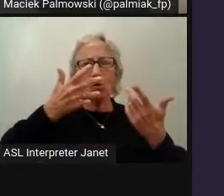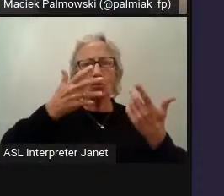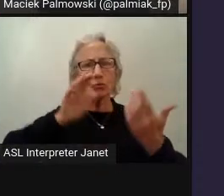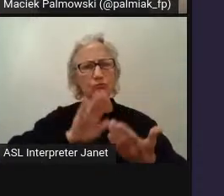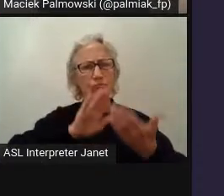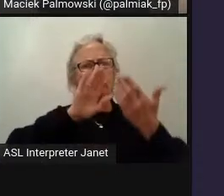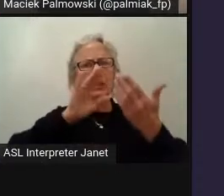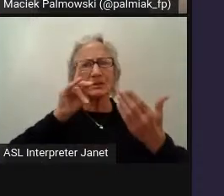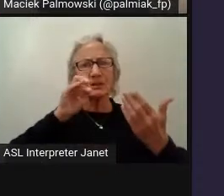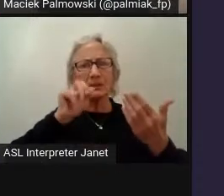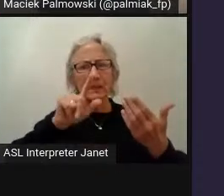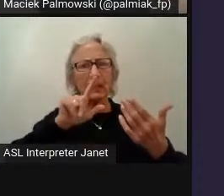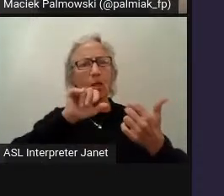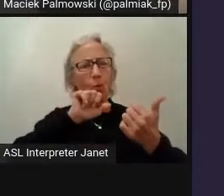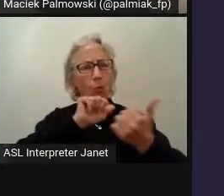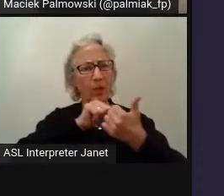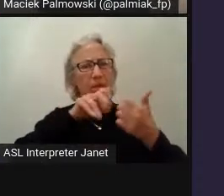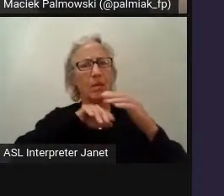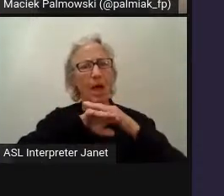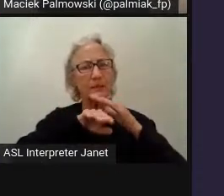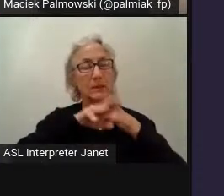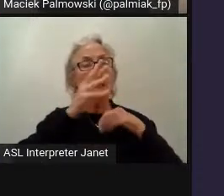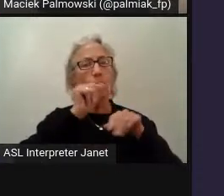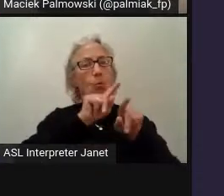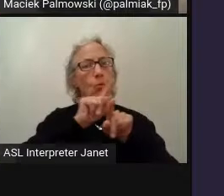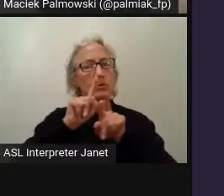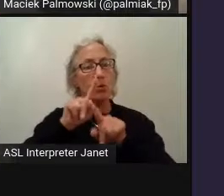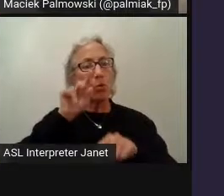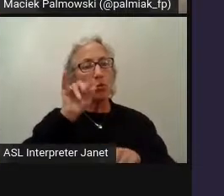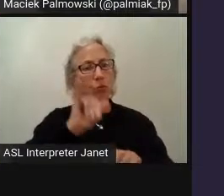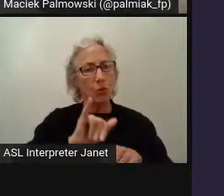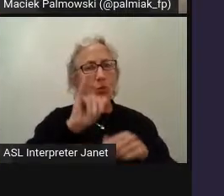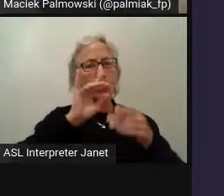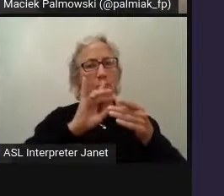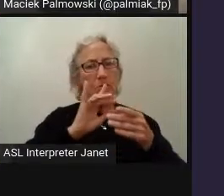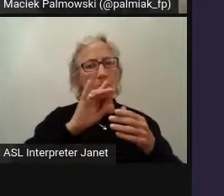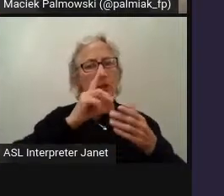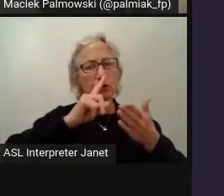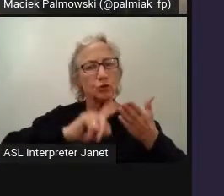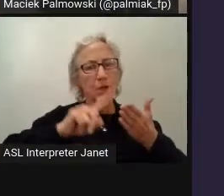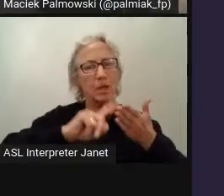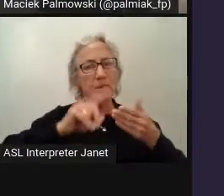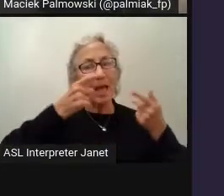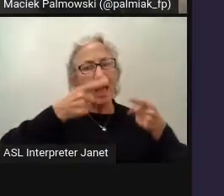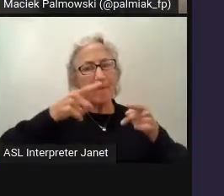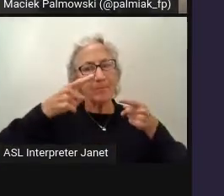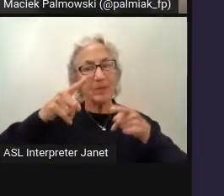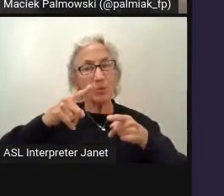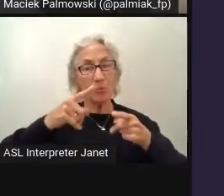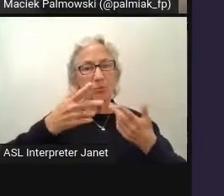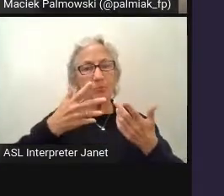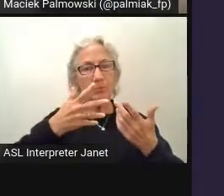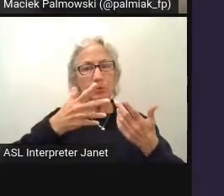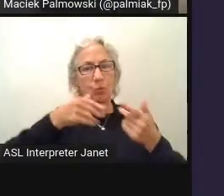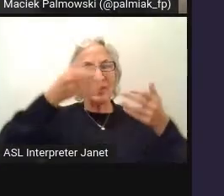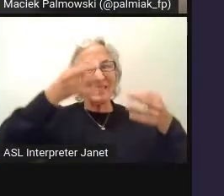to hire people that know how to deal with accessibility. Also